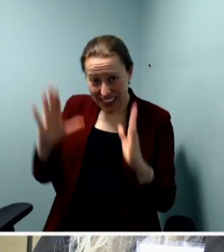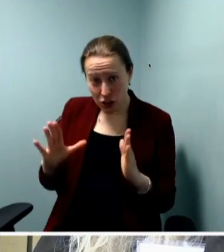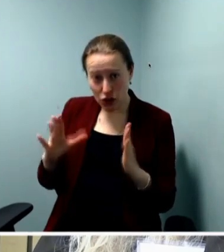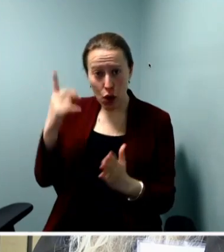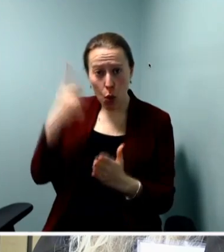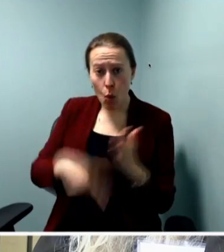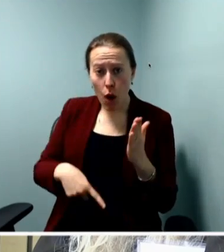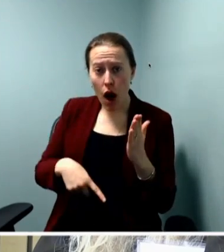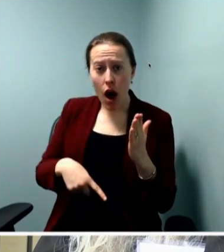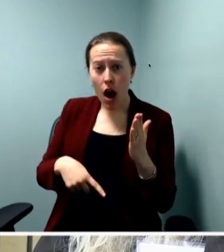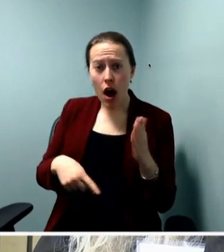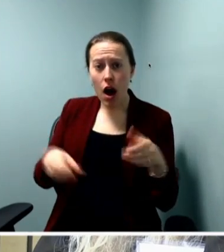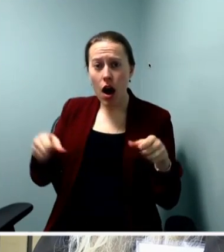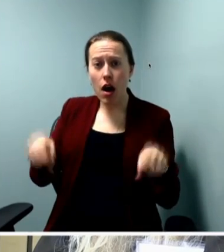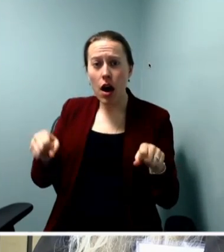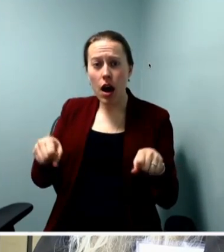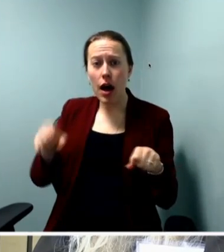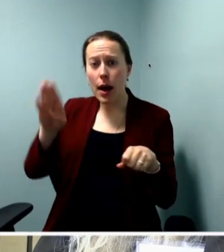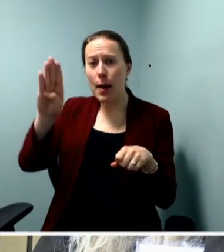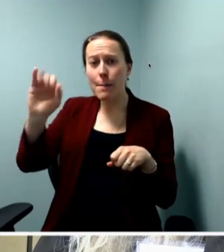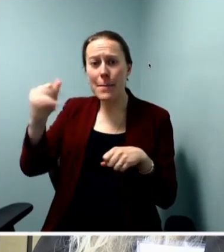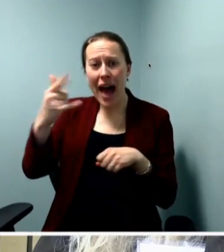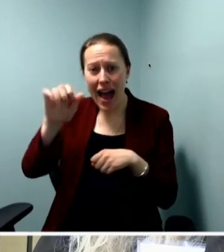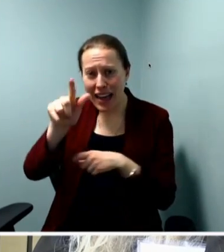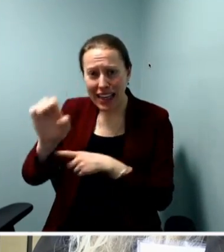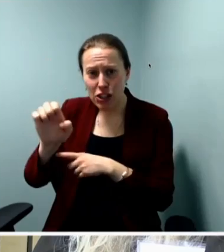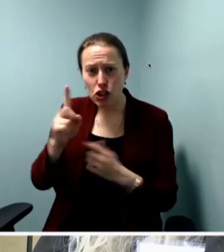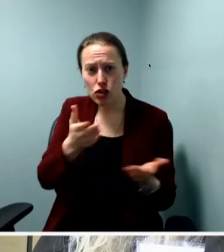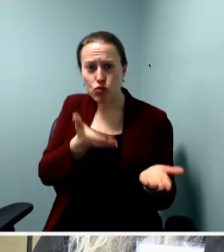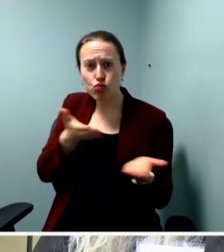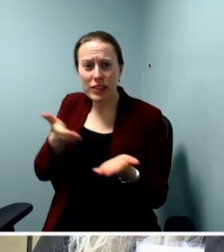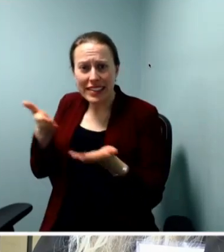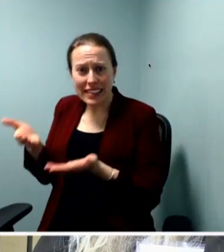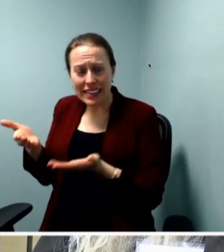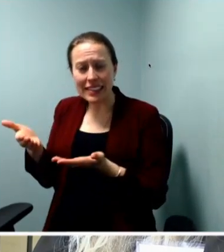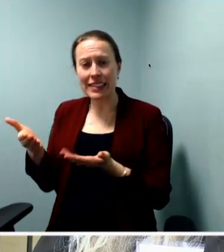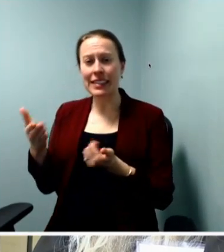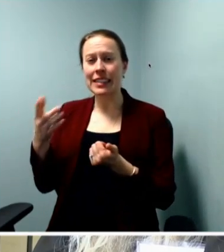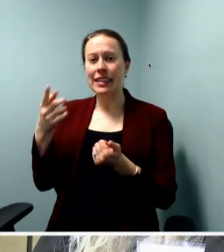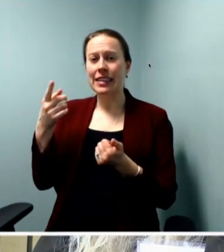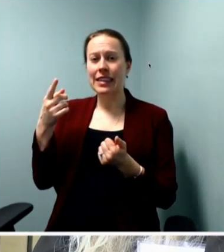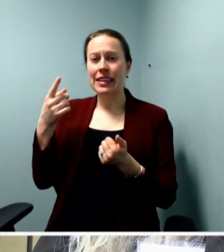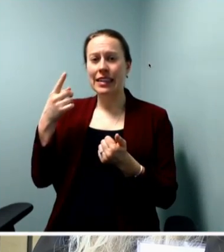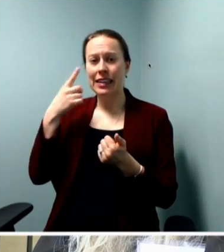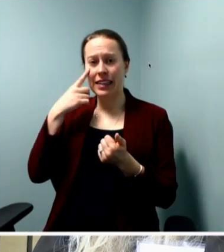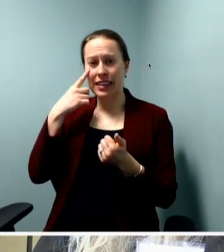Because the training that I do around the country or whatever, is you don't leave yourself on the other side of the door.